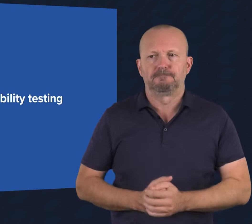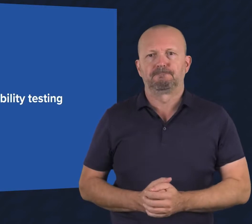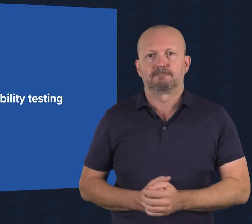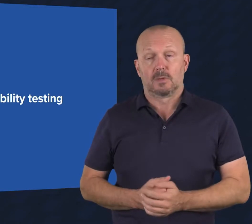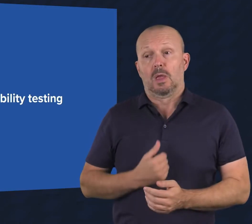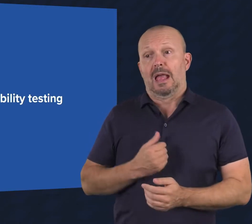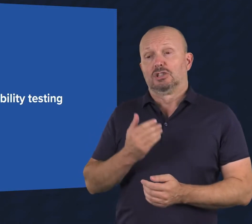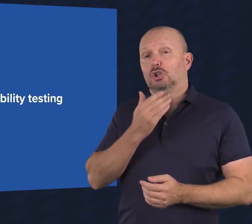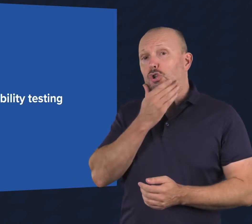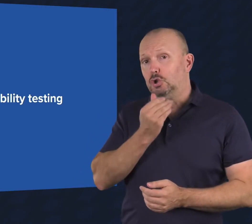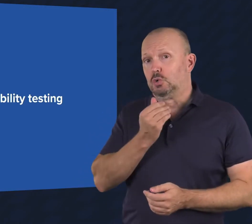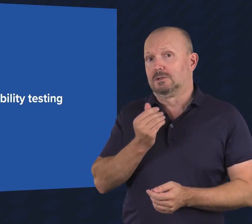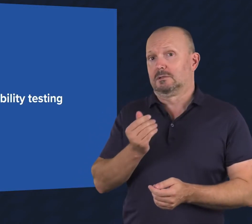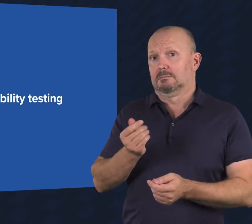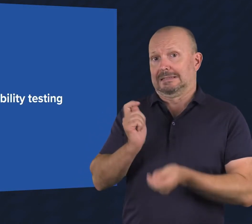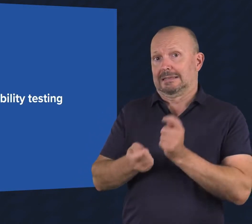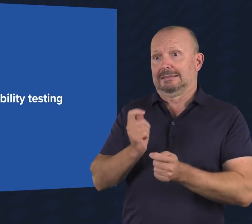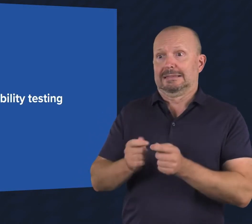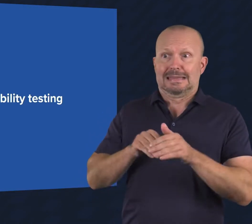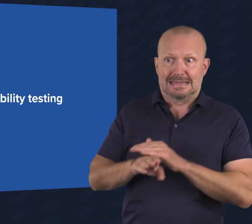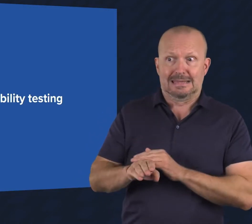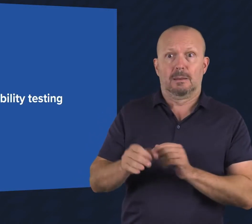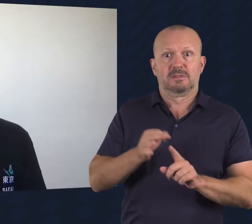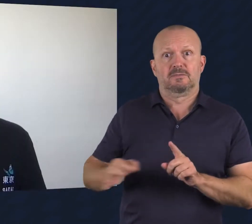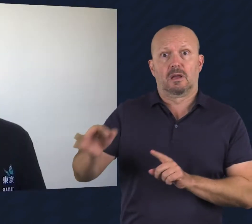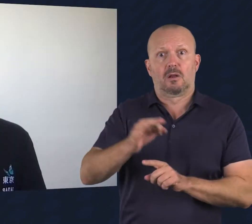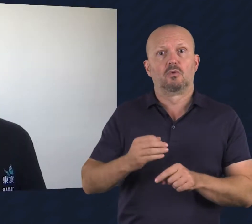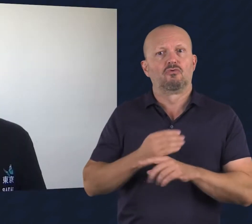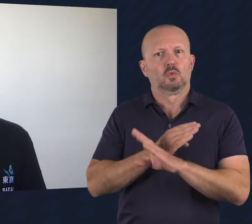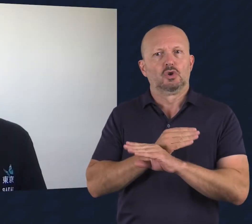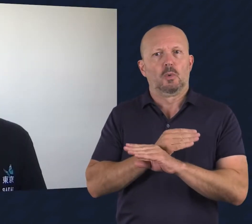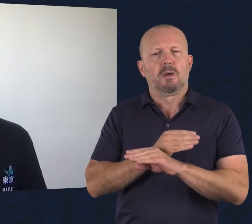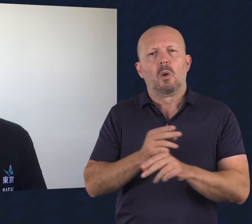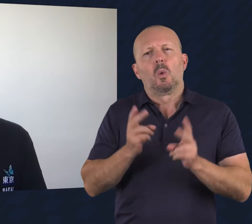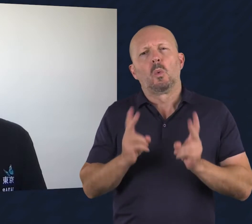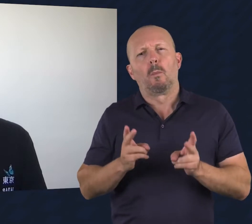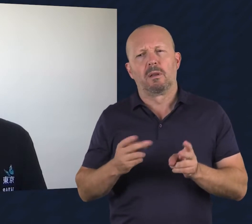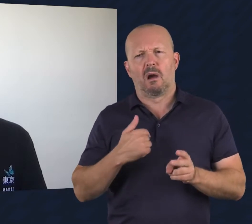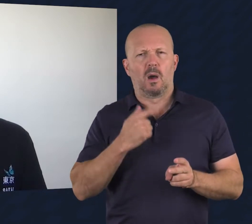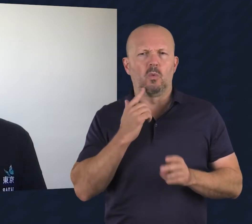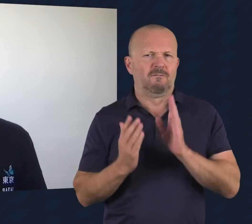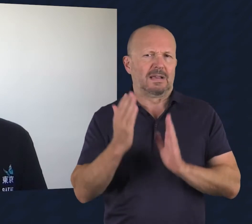with users in the Pacific remotely via Zoom. Traditionally, I would run usability testing in person, face to face,